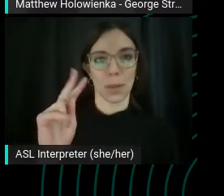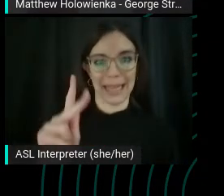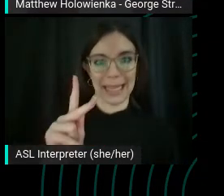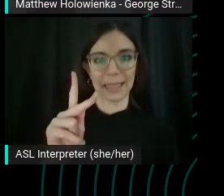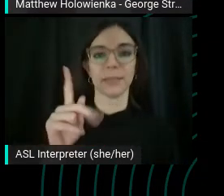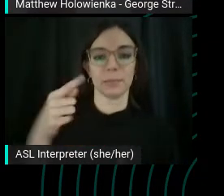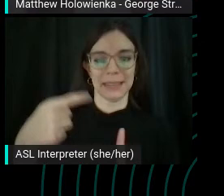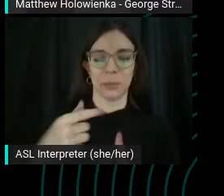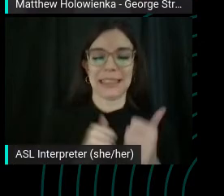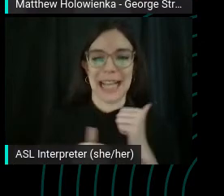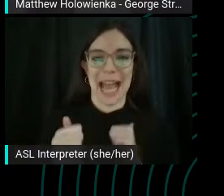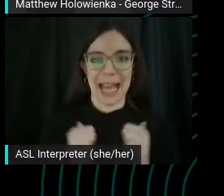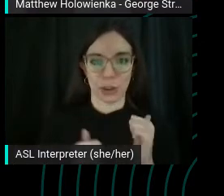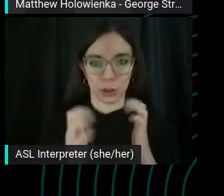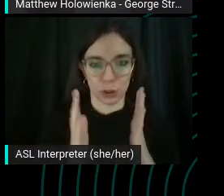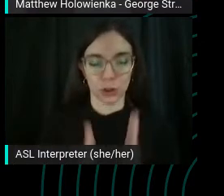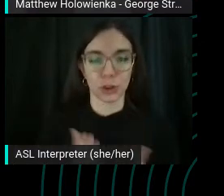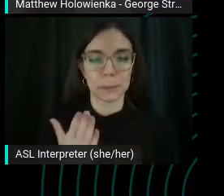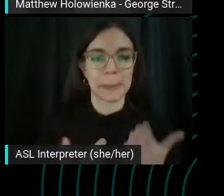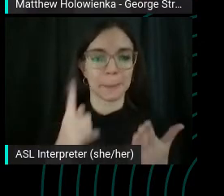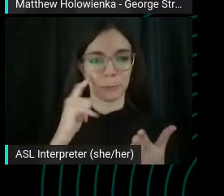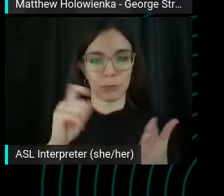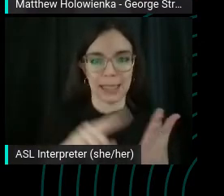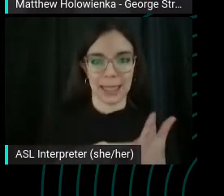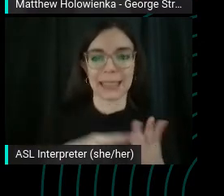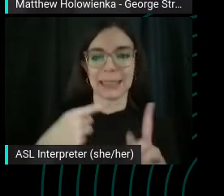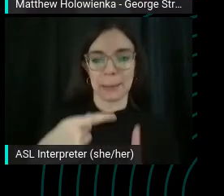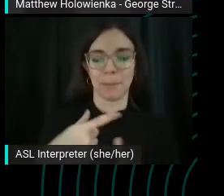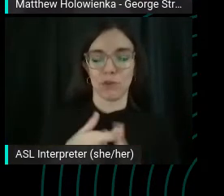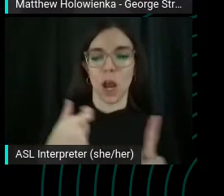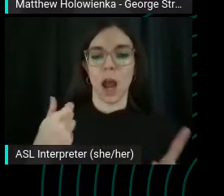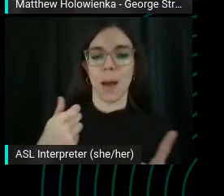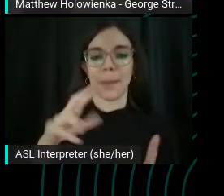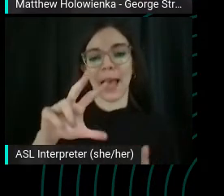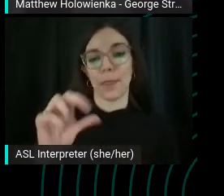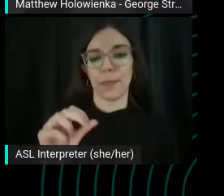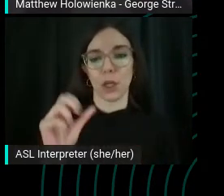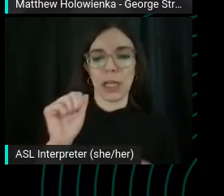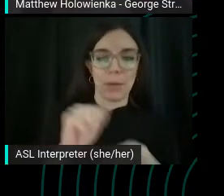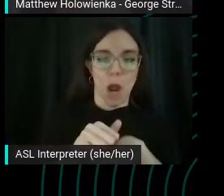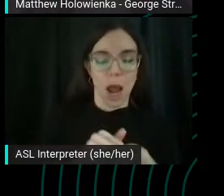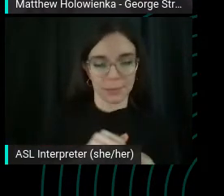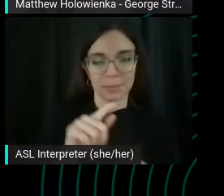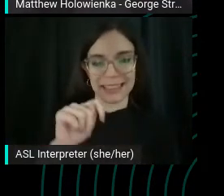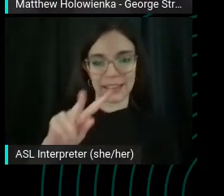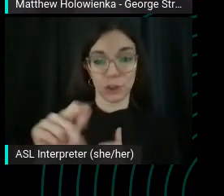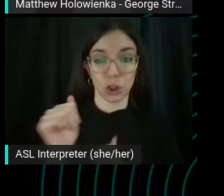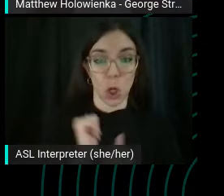You will recognize him from TV shows like 30 Rock. So first of all, it's a square. I love squares on social media,